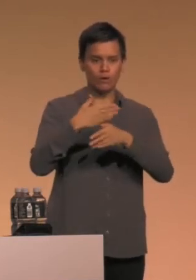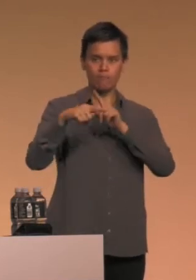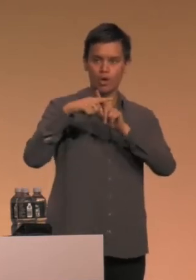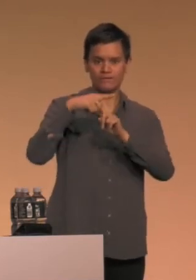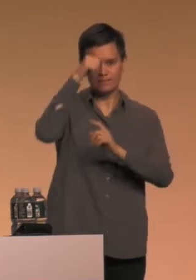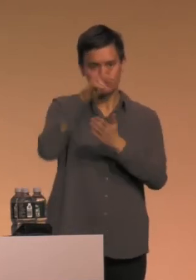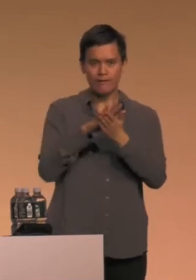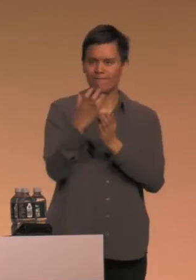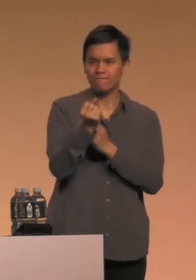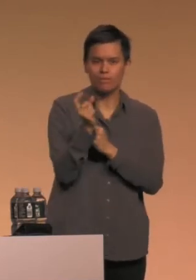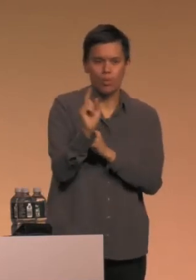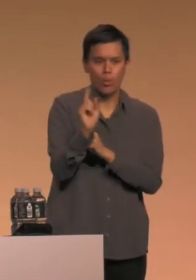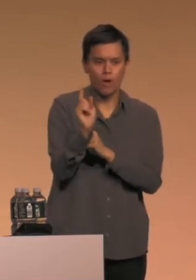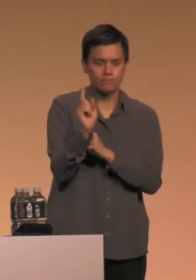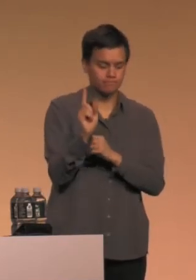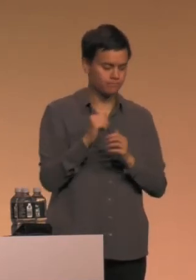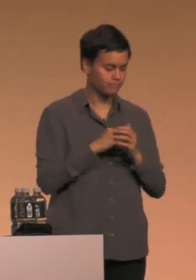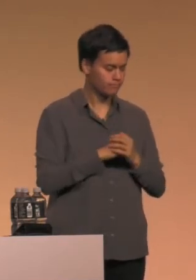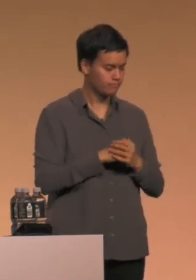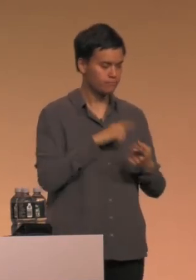A key driver was altruism, based on being